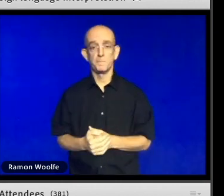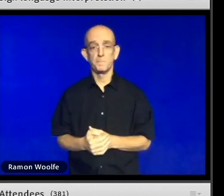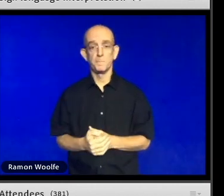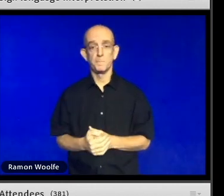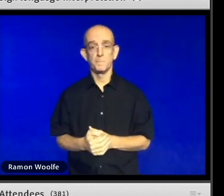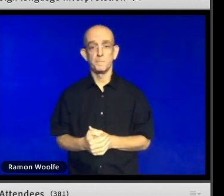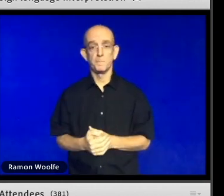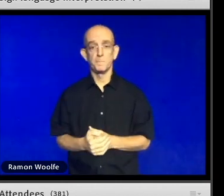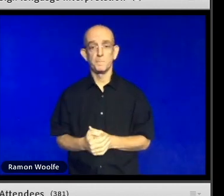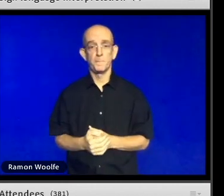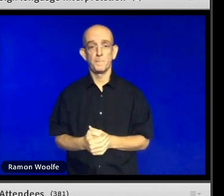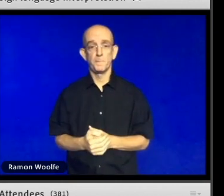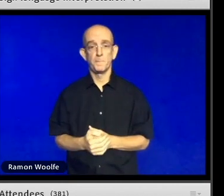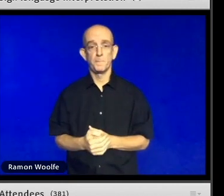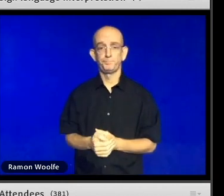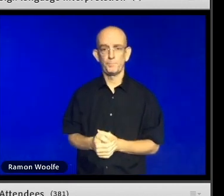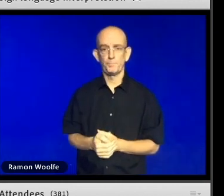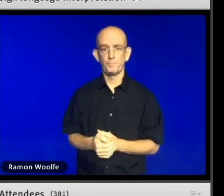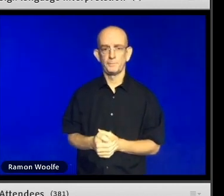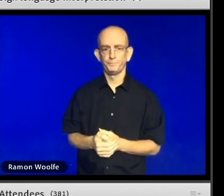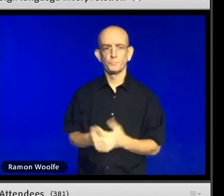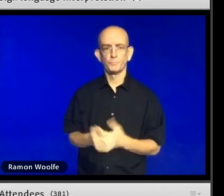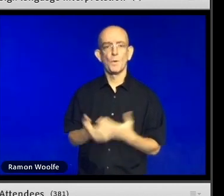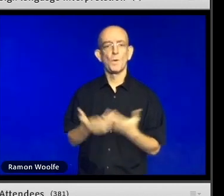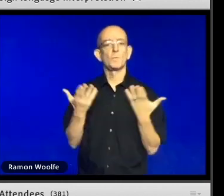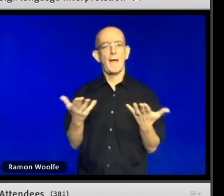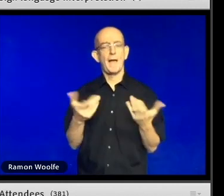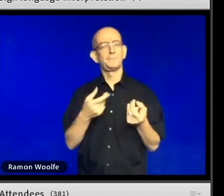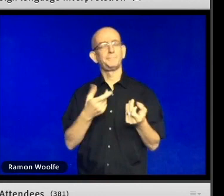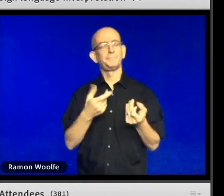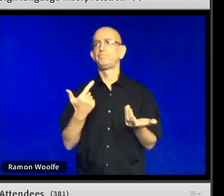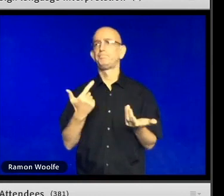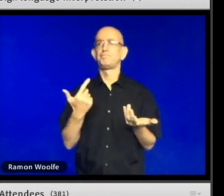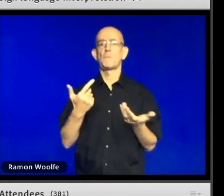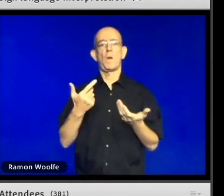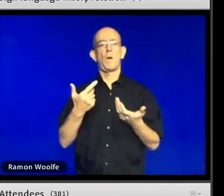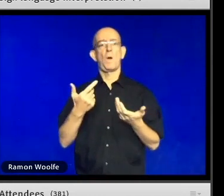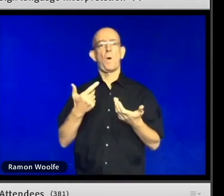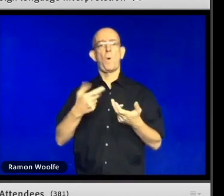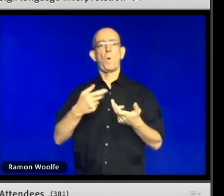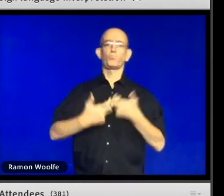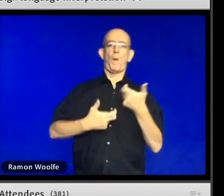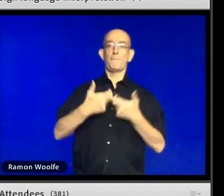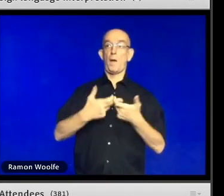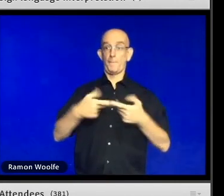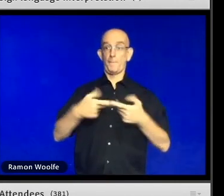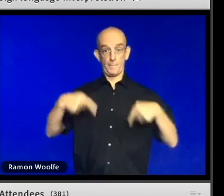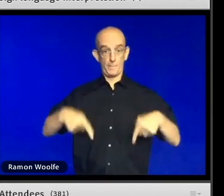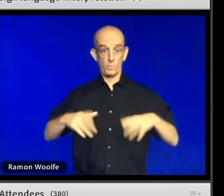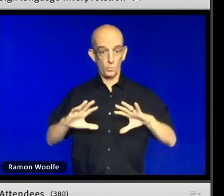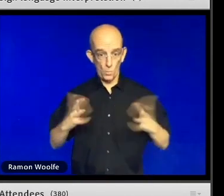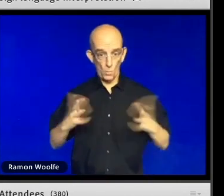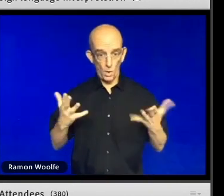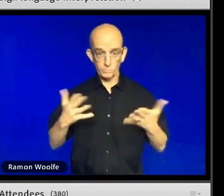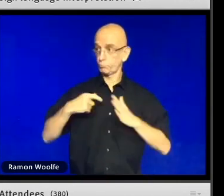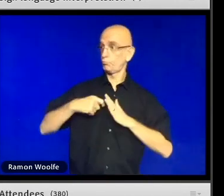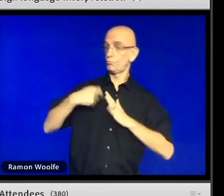that into braille and then distribute them to the various homes of these children. We